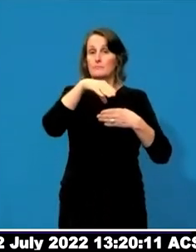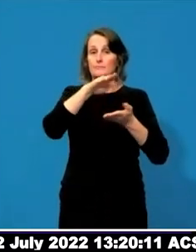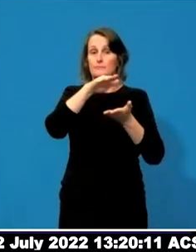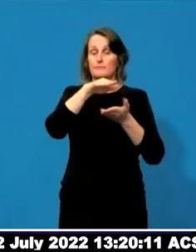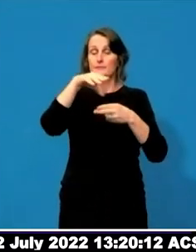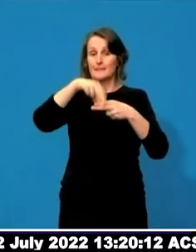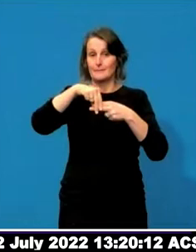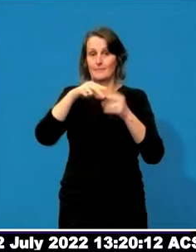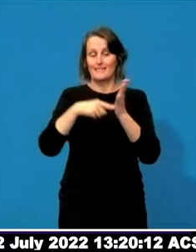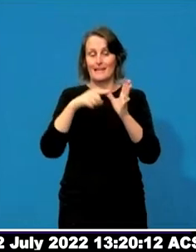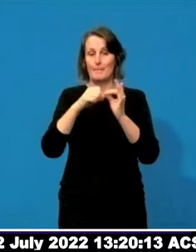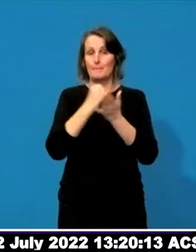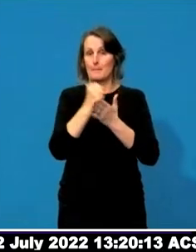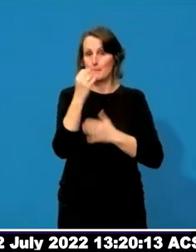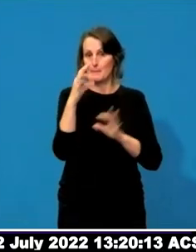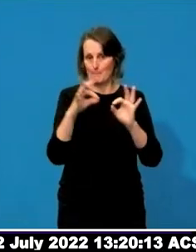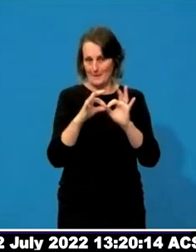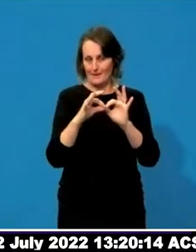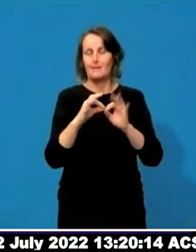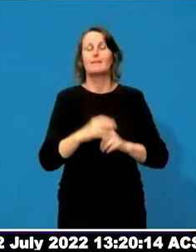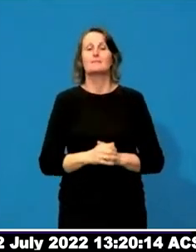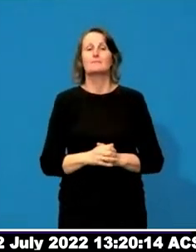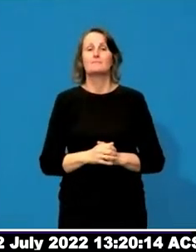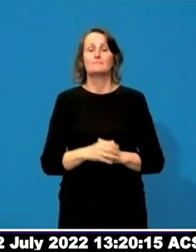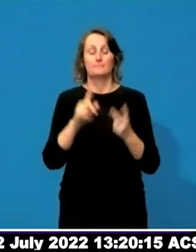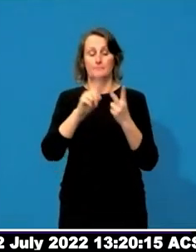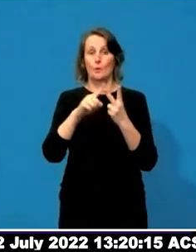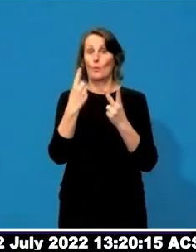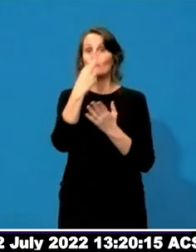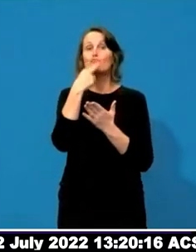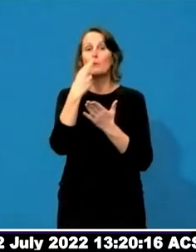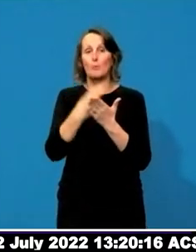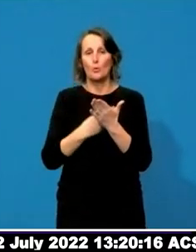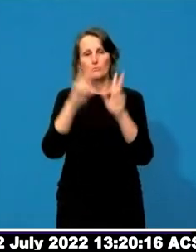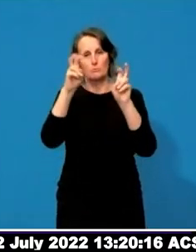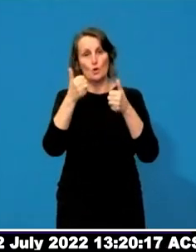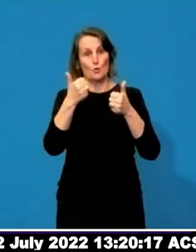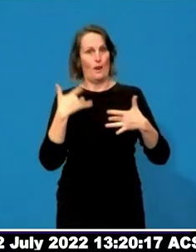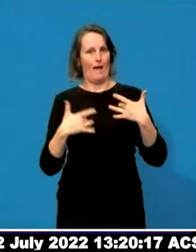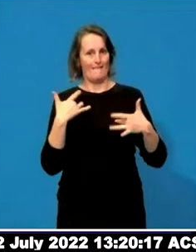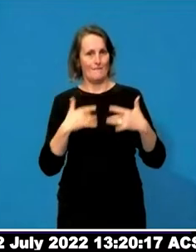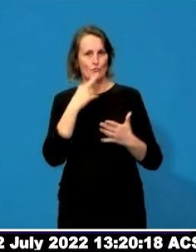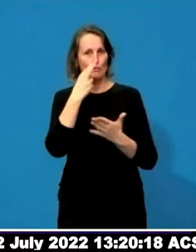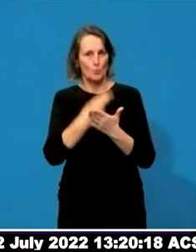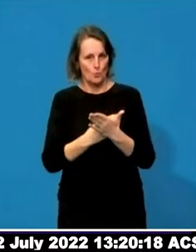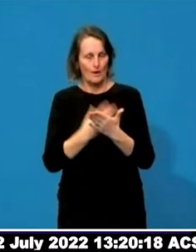The To Give a Good Life report, in which there are detailed recommendations, and,